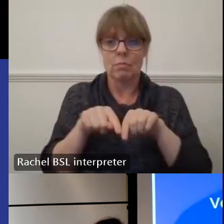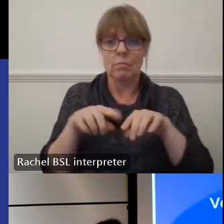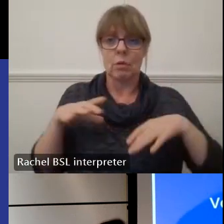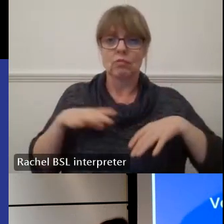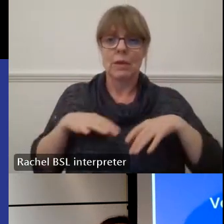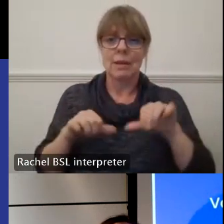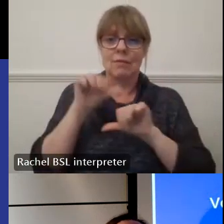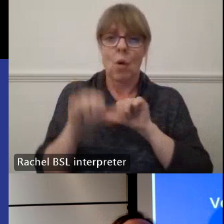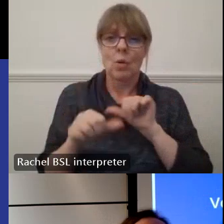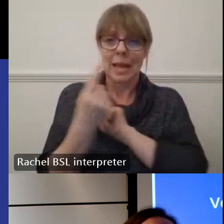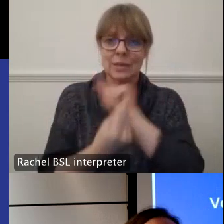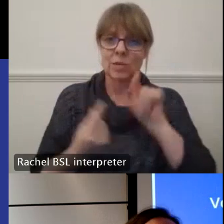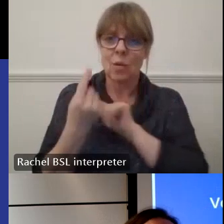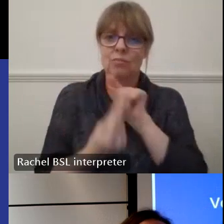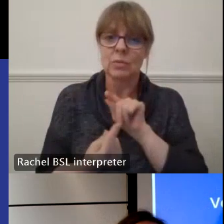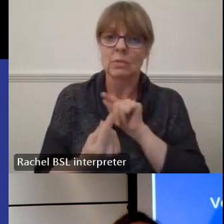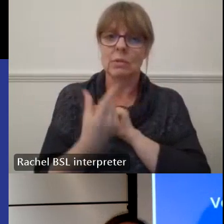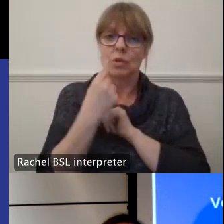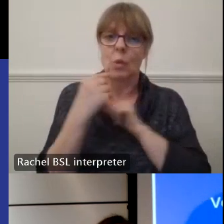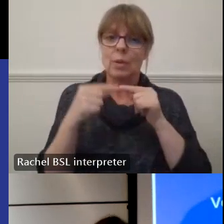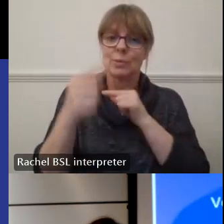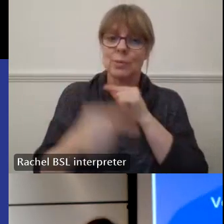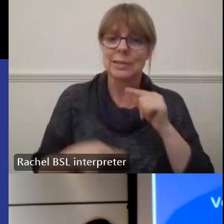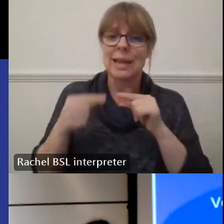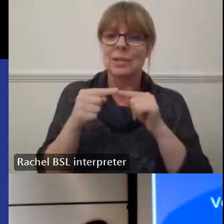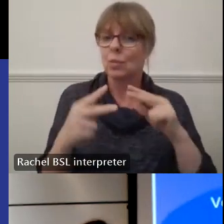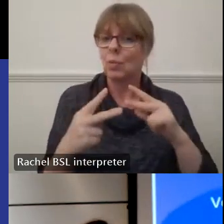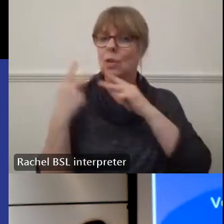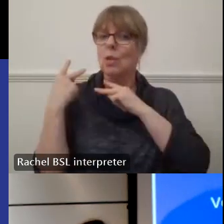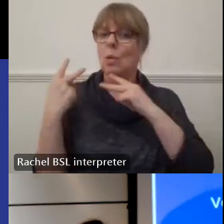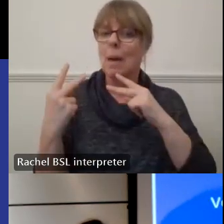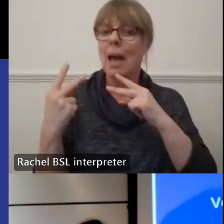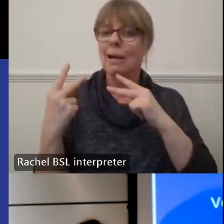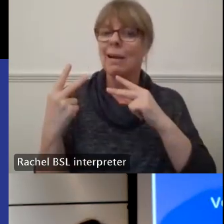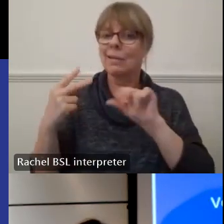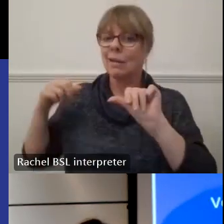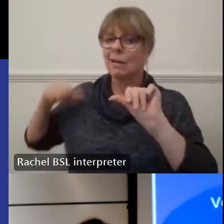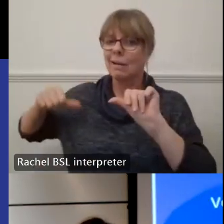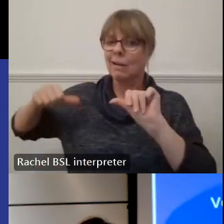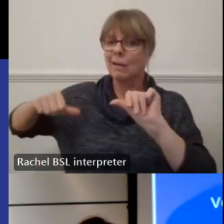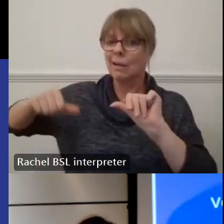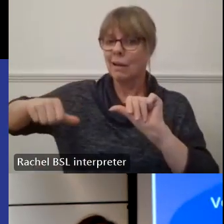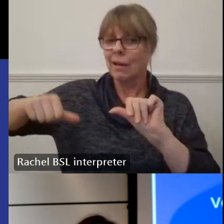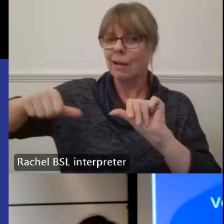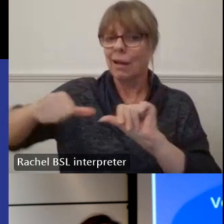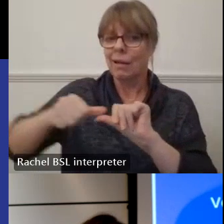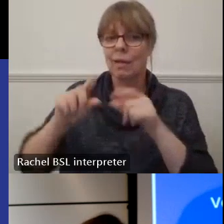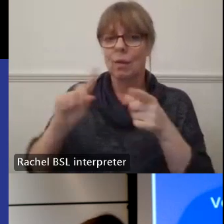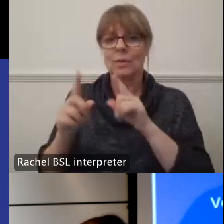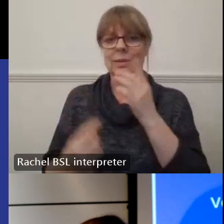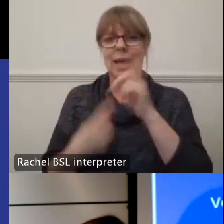Have you all managed to implement change? So again with Make Your Mark, we are a community.